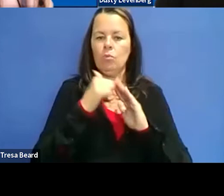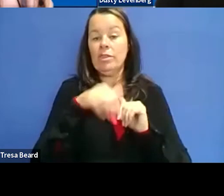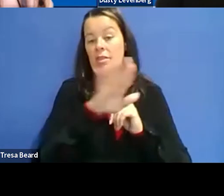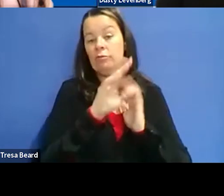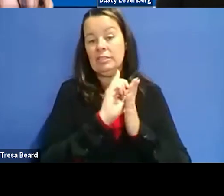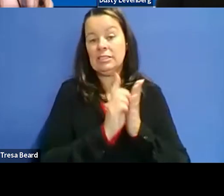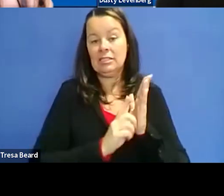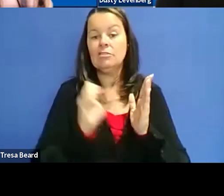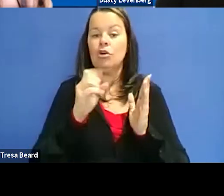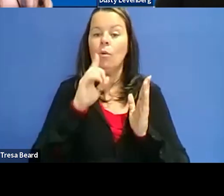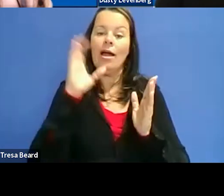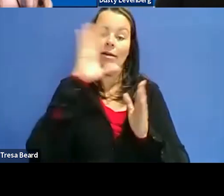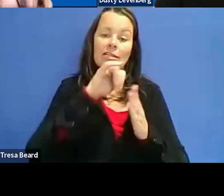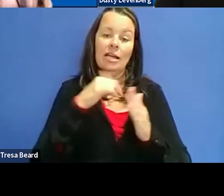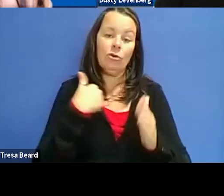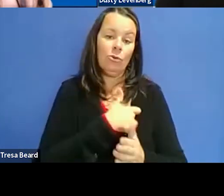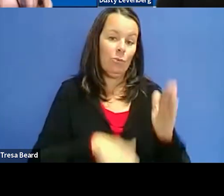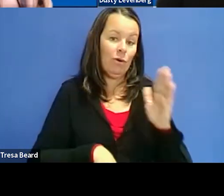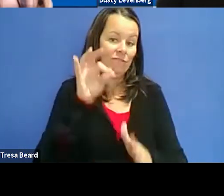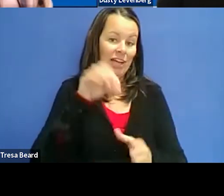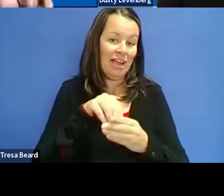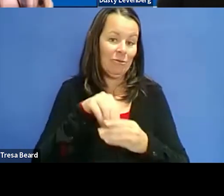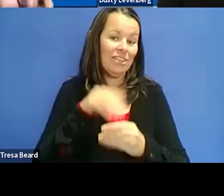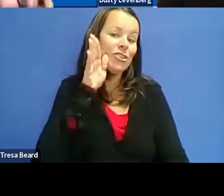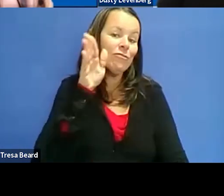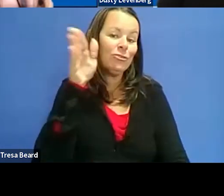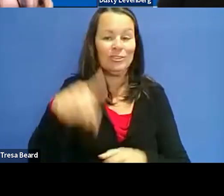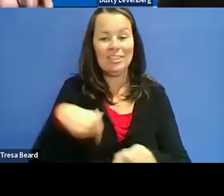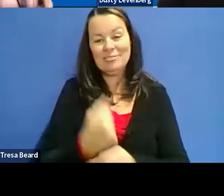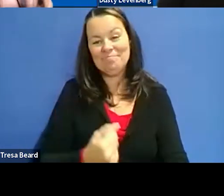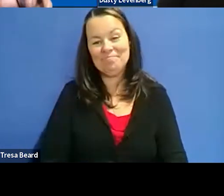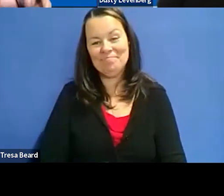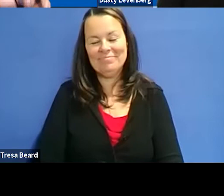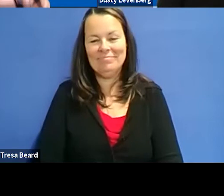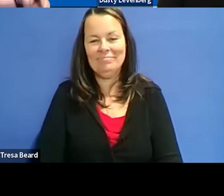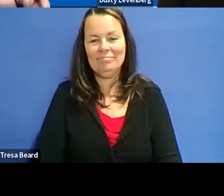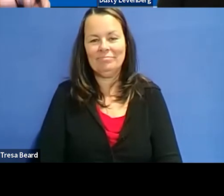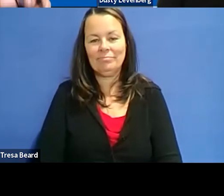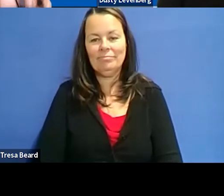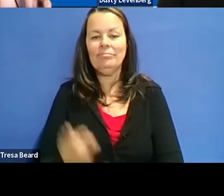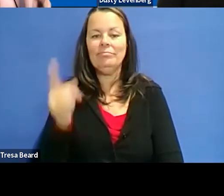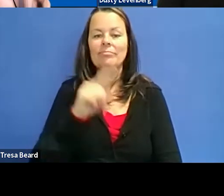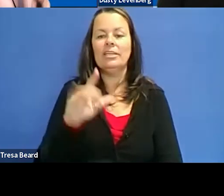I guess we'll find out more in the future years. Joe Devon: I'm so curious what the next couple of years are going to look like.